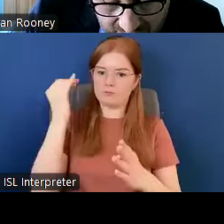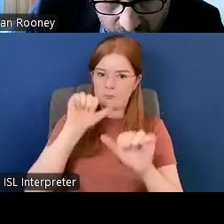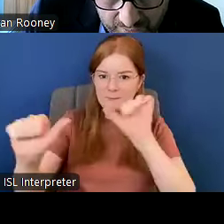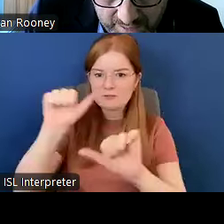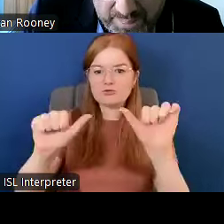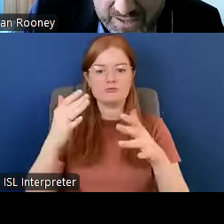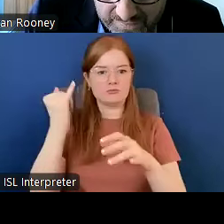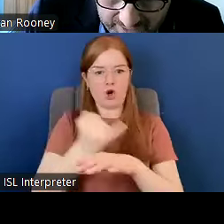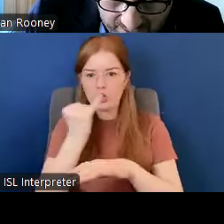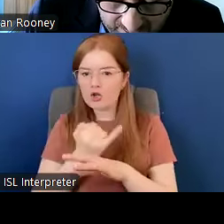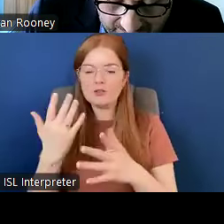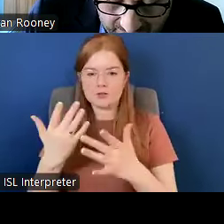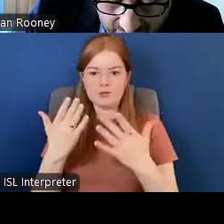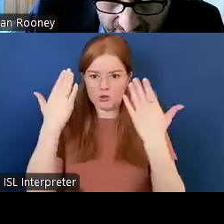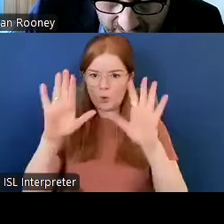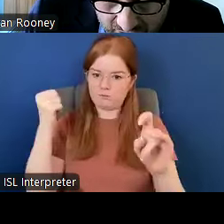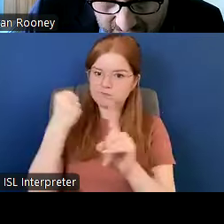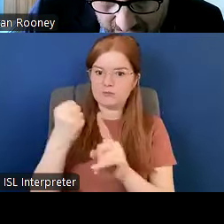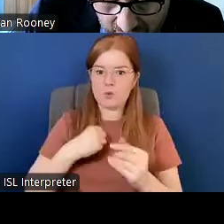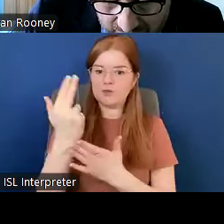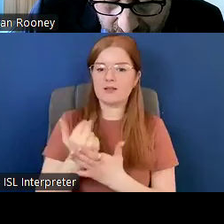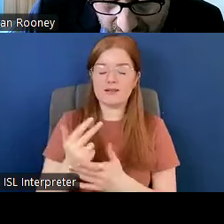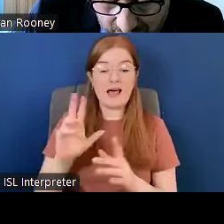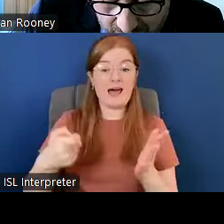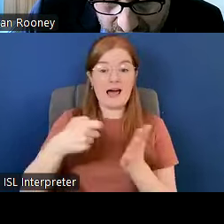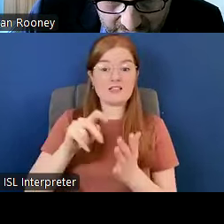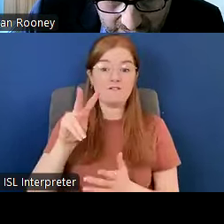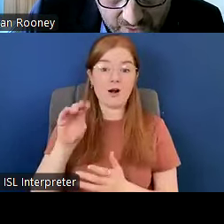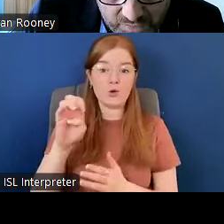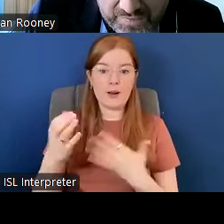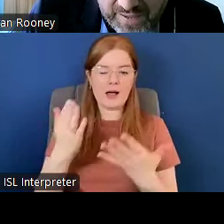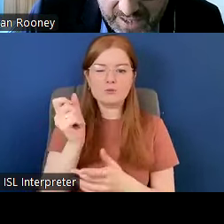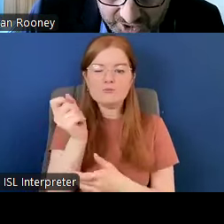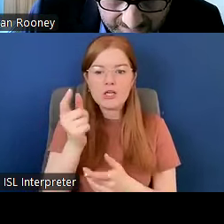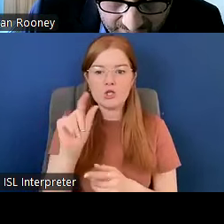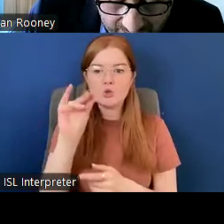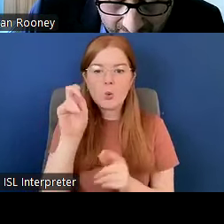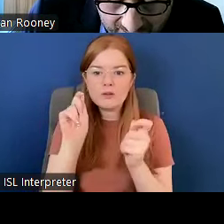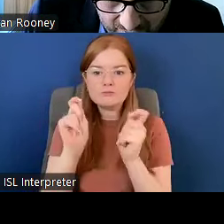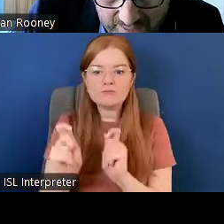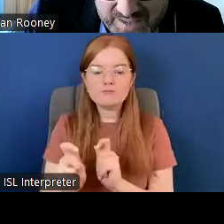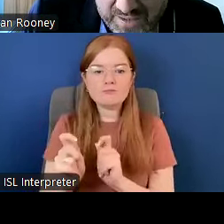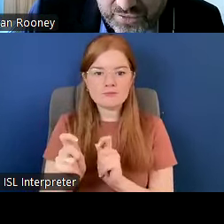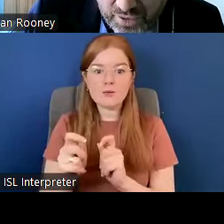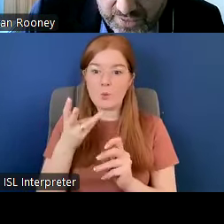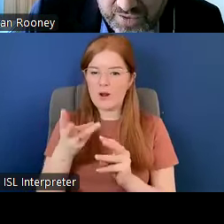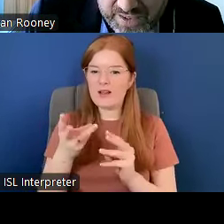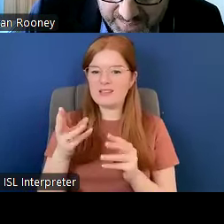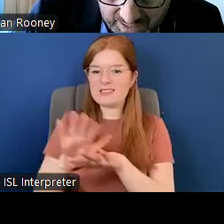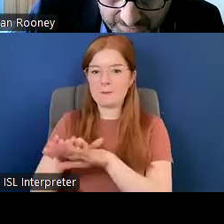the overall impact of her designs. She adds volume to her figures through subtle tonal variation in a manner reminiscent of Rouault, and you see that particularly